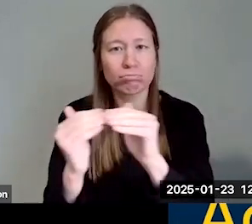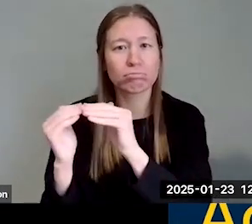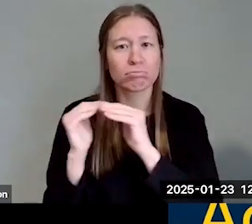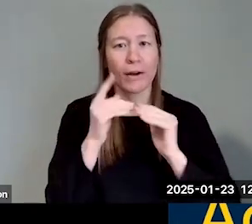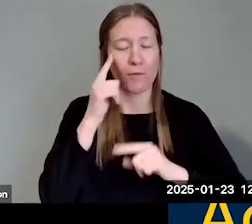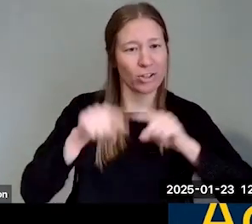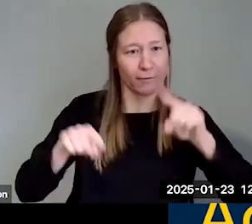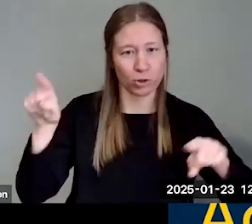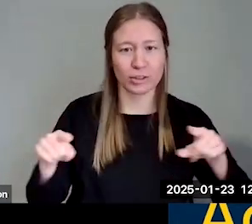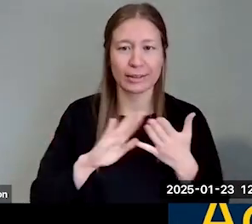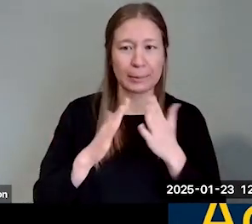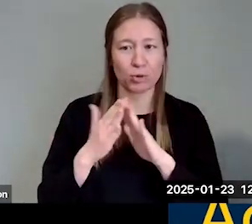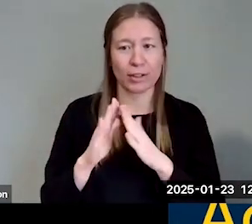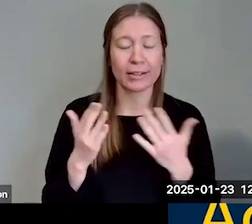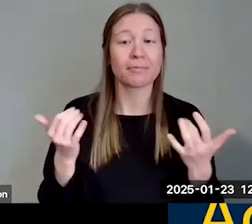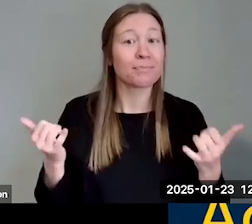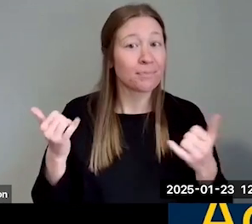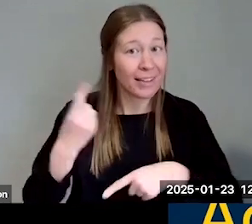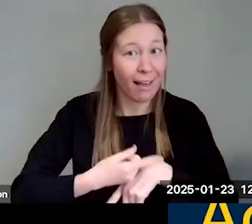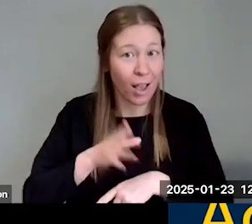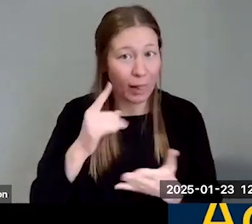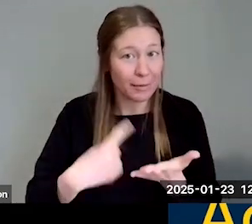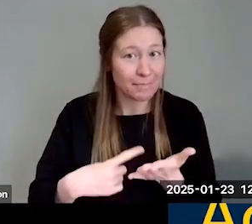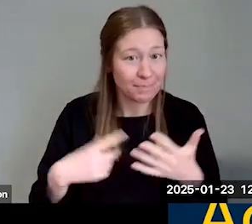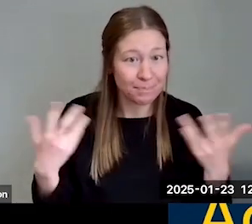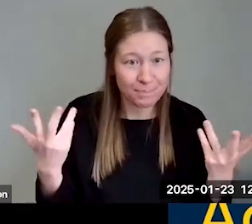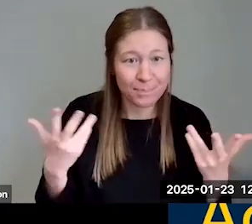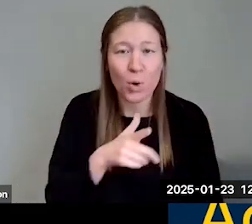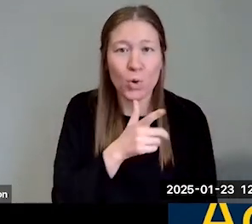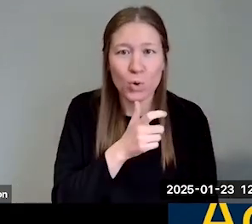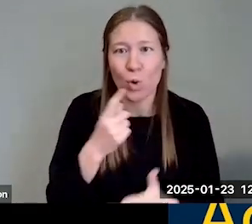Today, we will be covering the who, what, why, and when